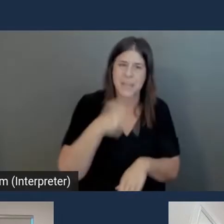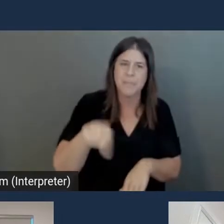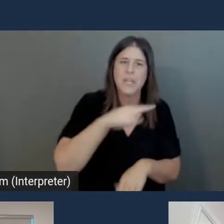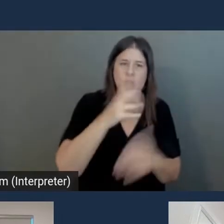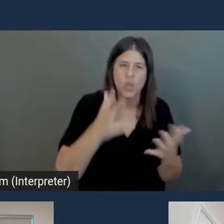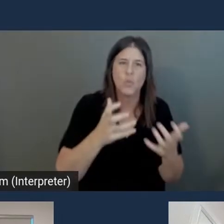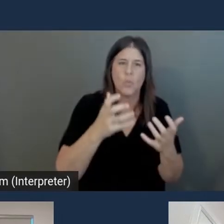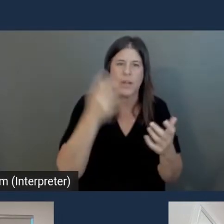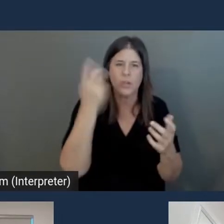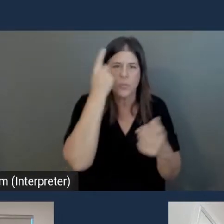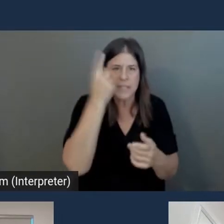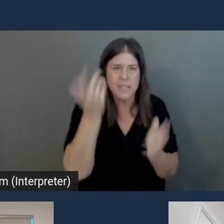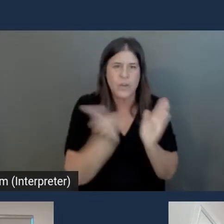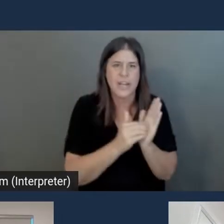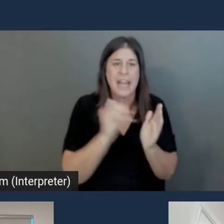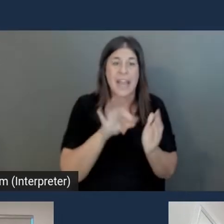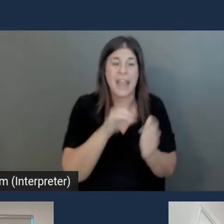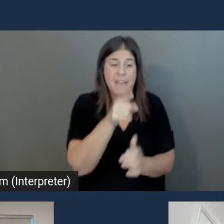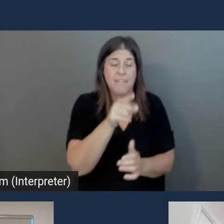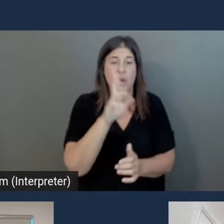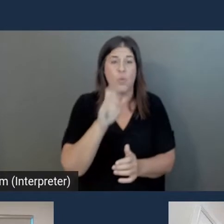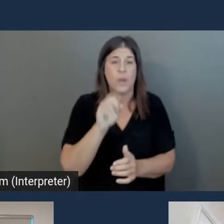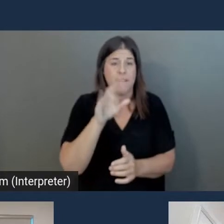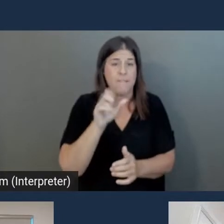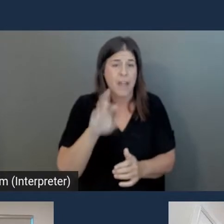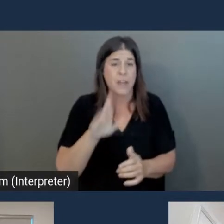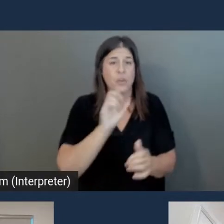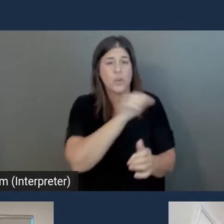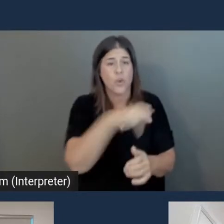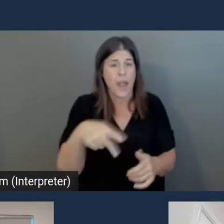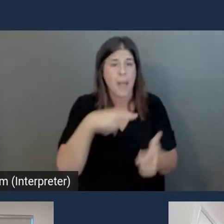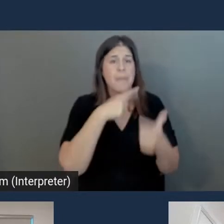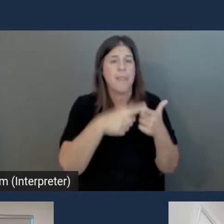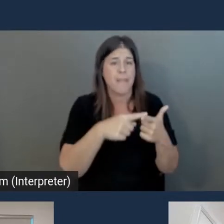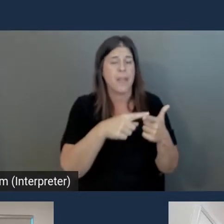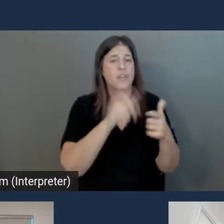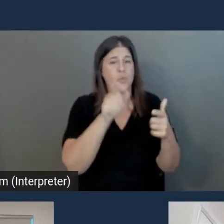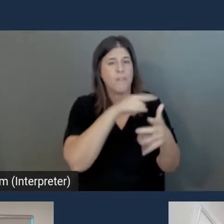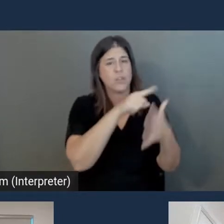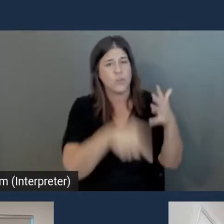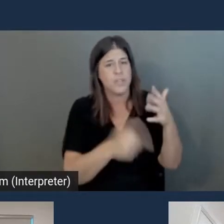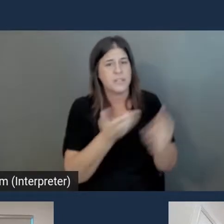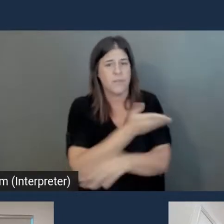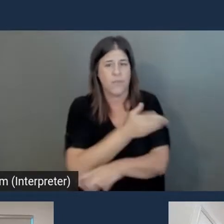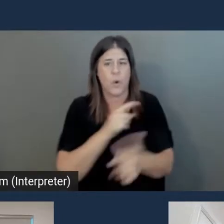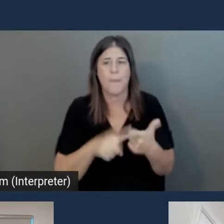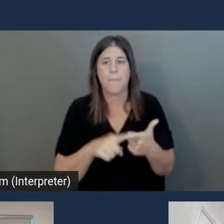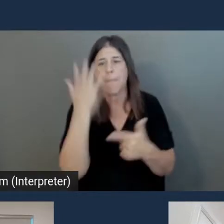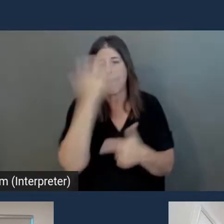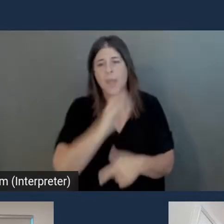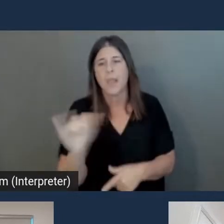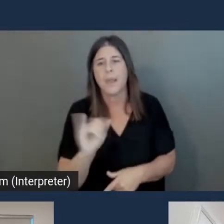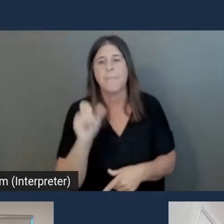if you go refactor your application. Similarly for databases, if you're moving from,